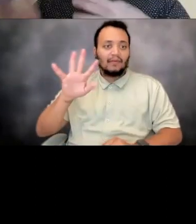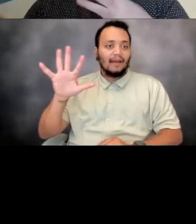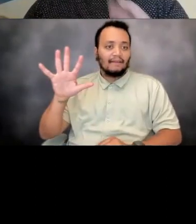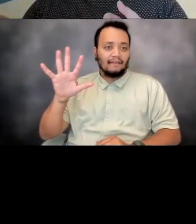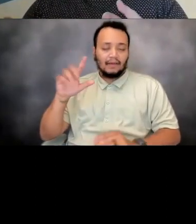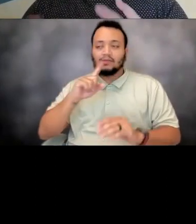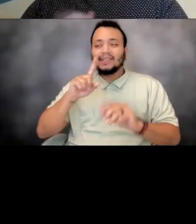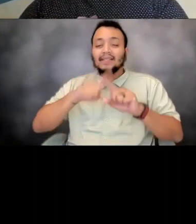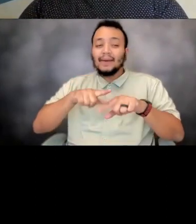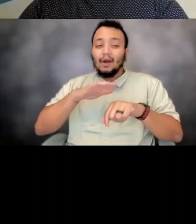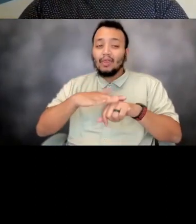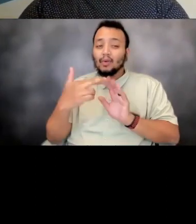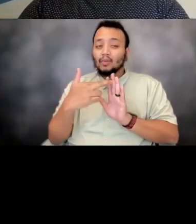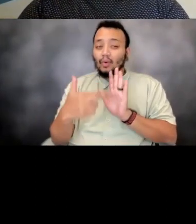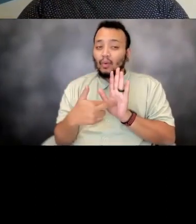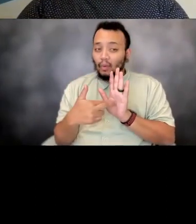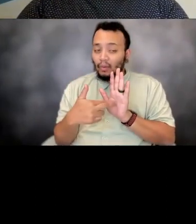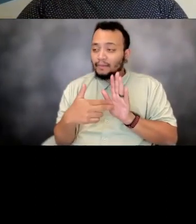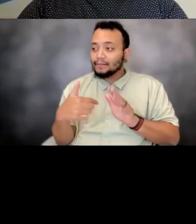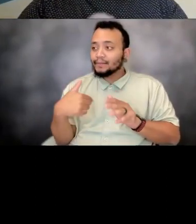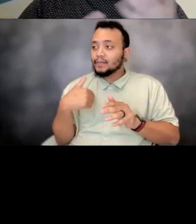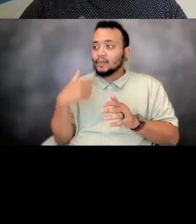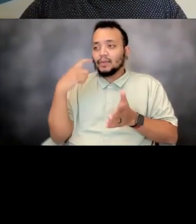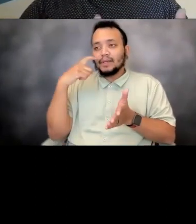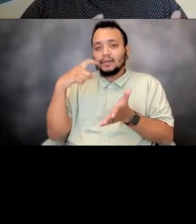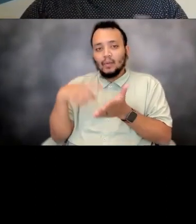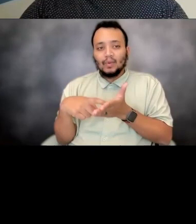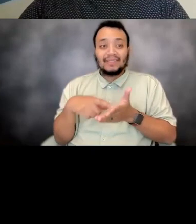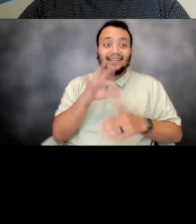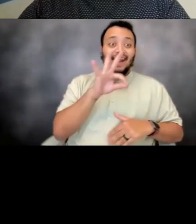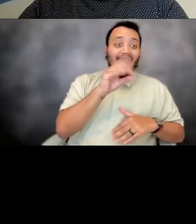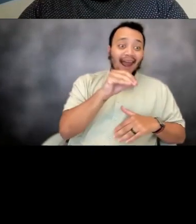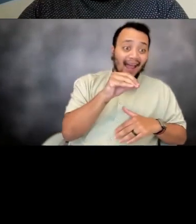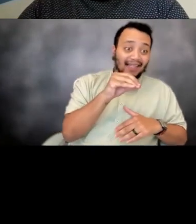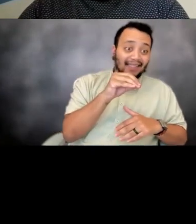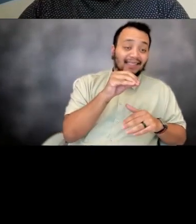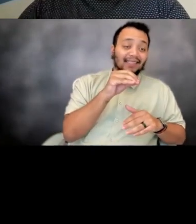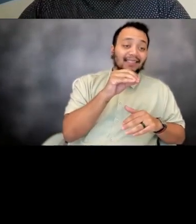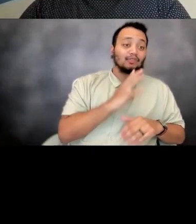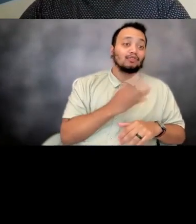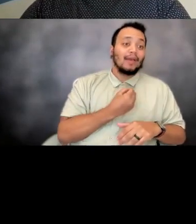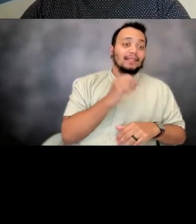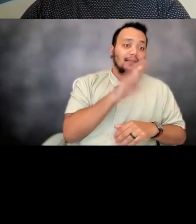there's fewer folks that attended the provider sessions. We had 12 sessions total.